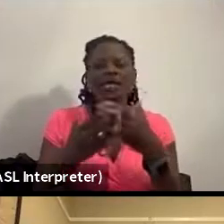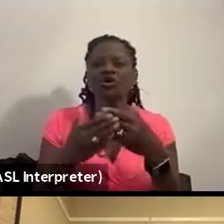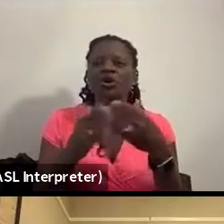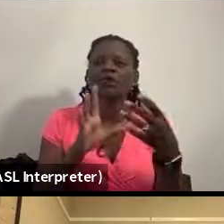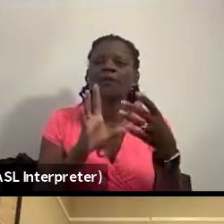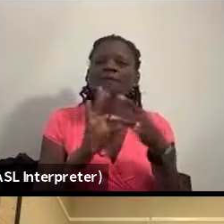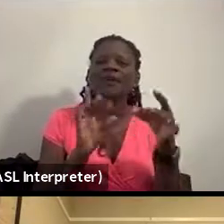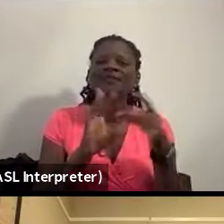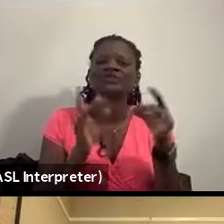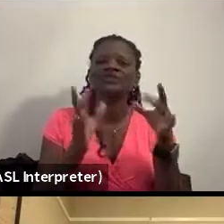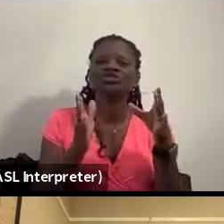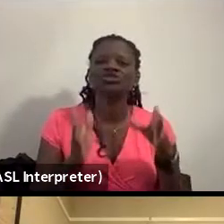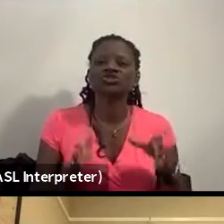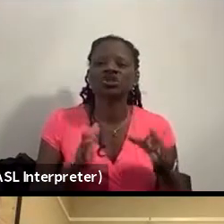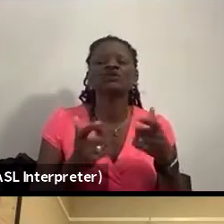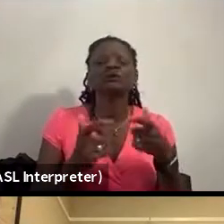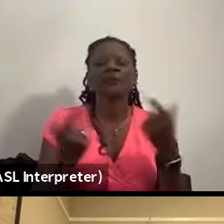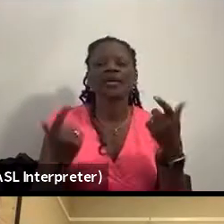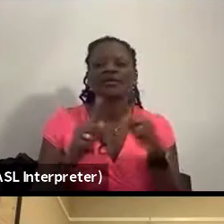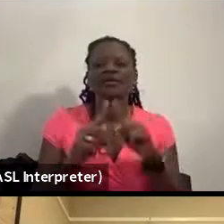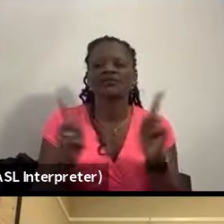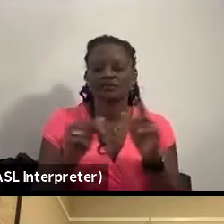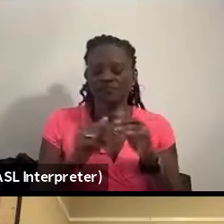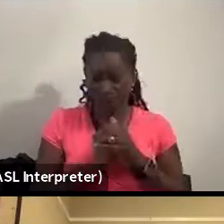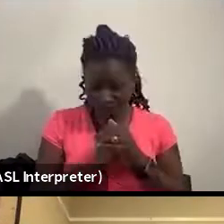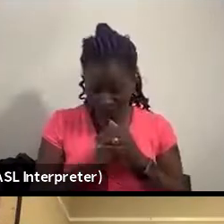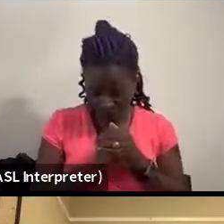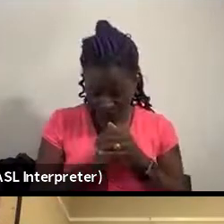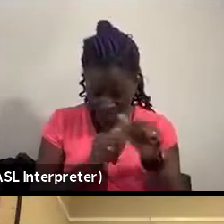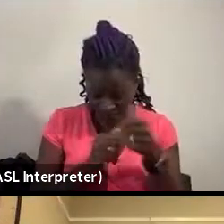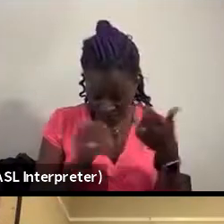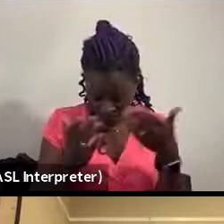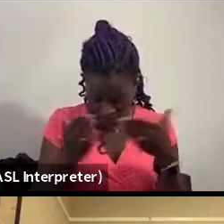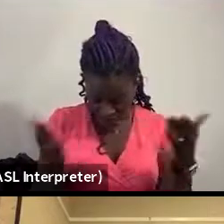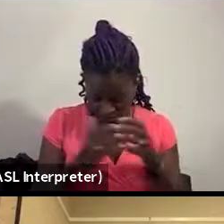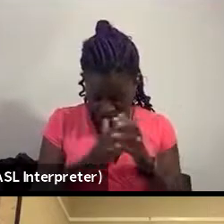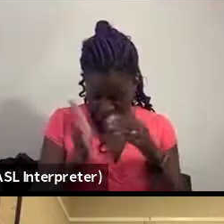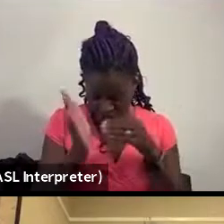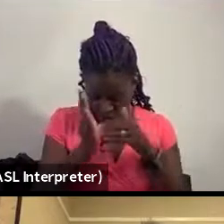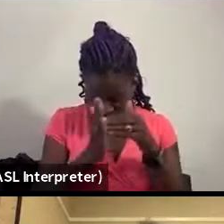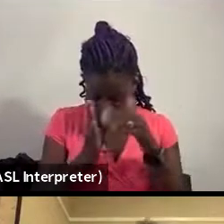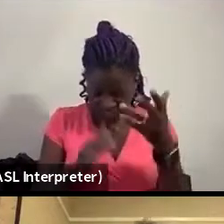It makes a huge, huge difference. The other pieces that a lot of the clinics are doing,